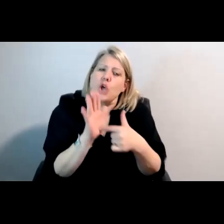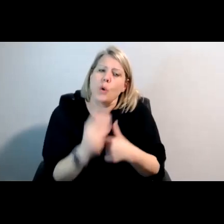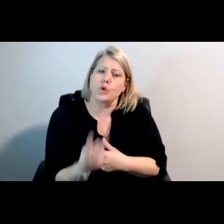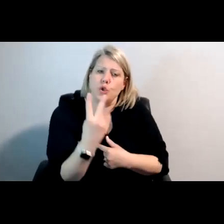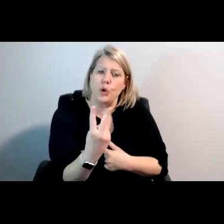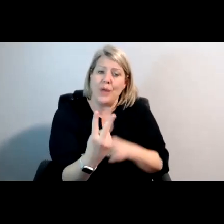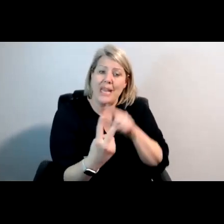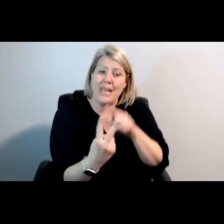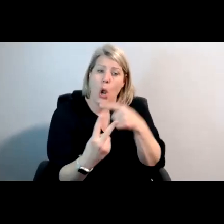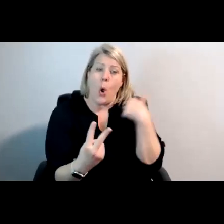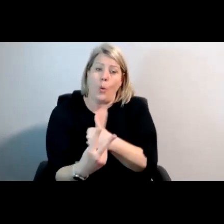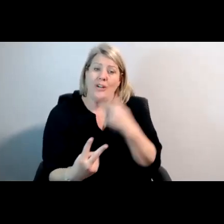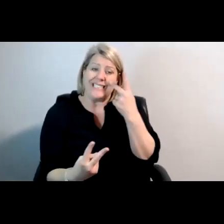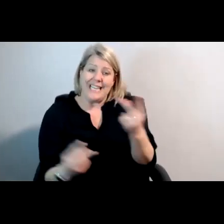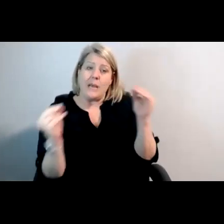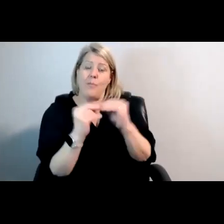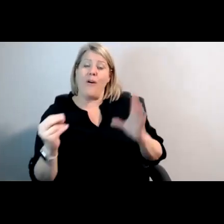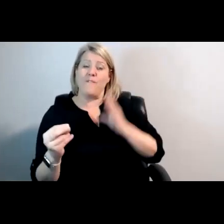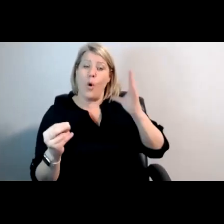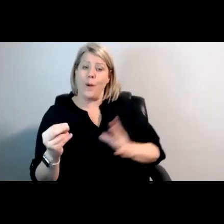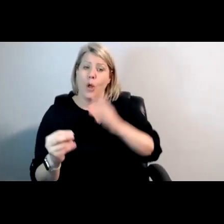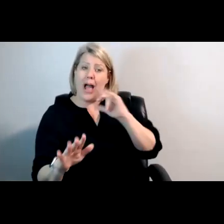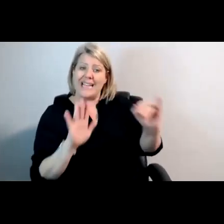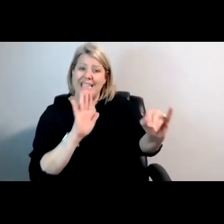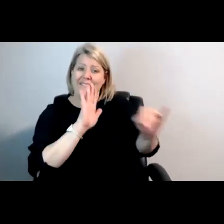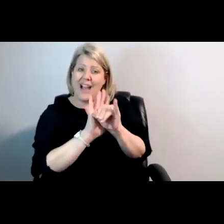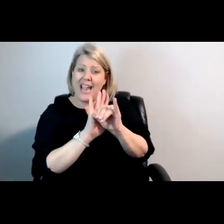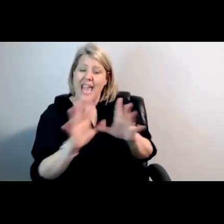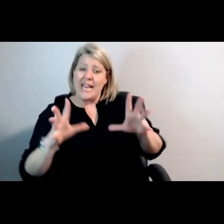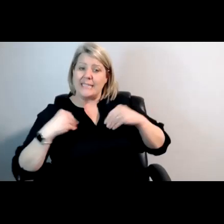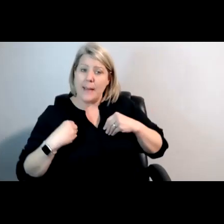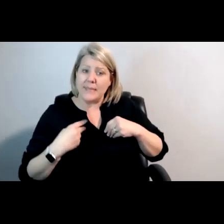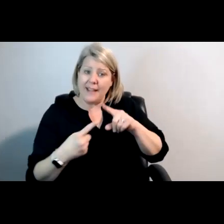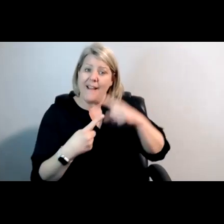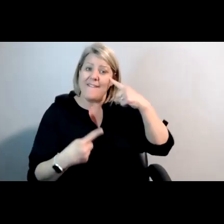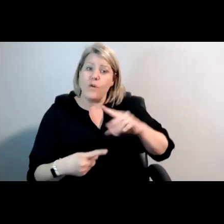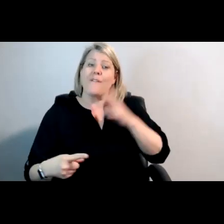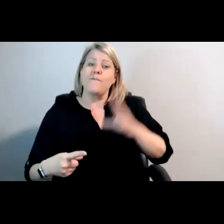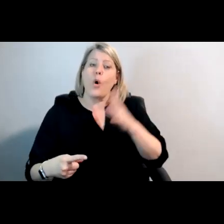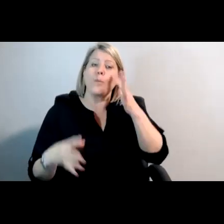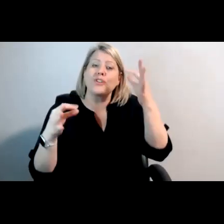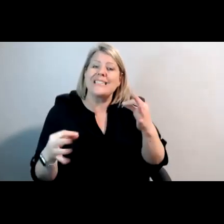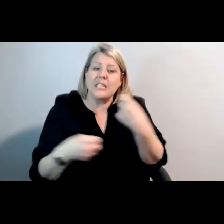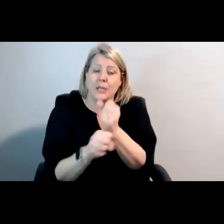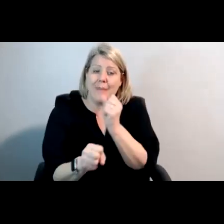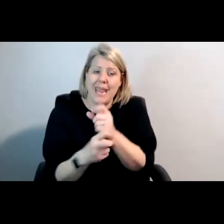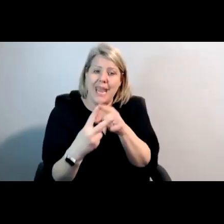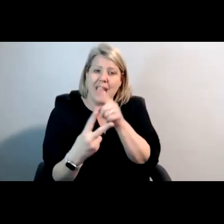One, we're seeing a spread of formal recognition at the state level of supported decision-making, but two you'll notice that some of the green,